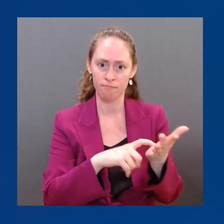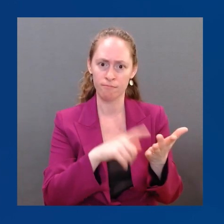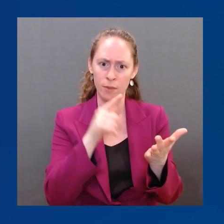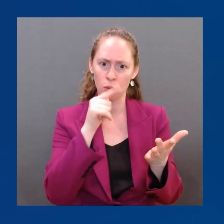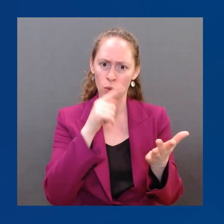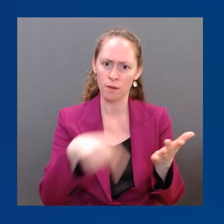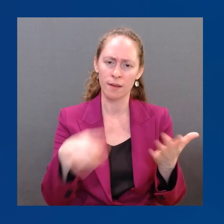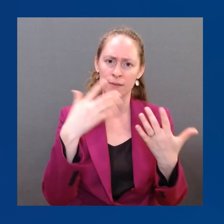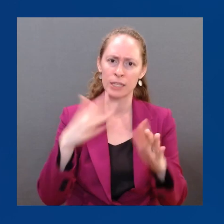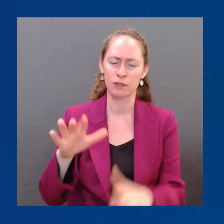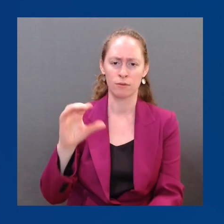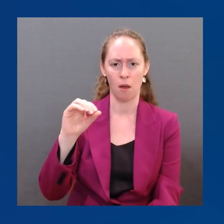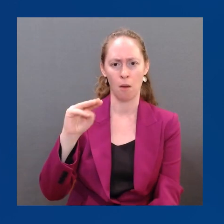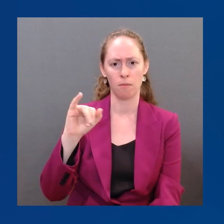getting real-world experience data.